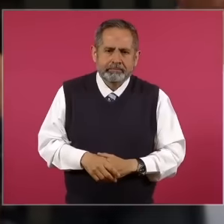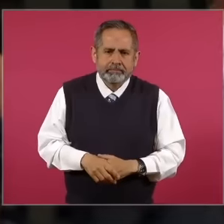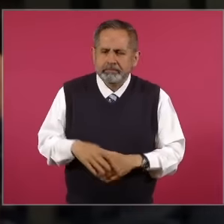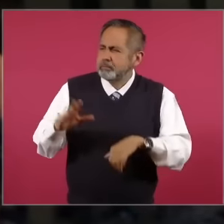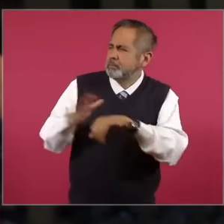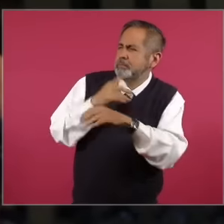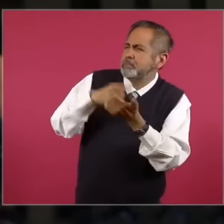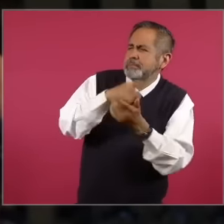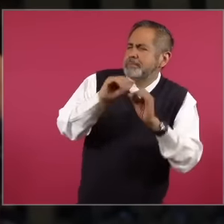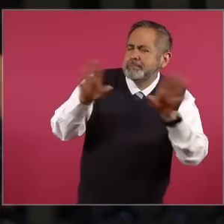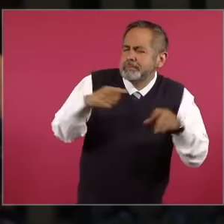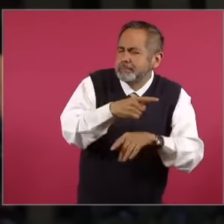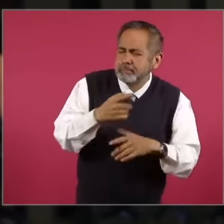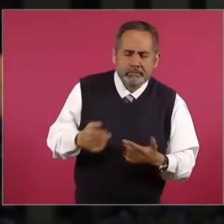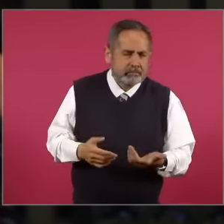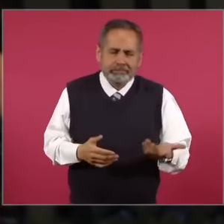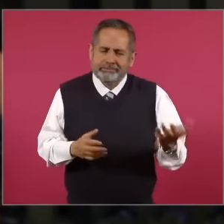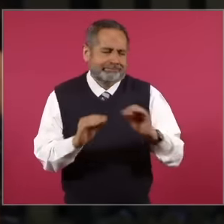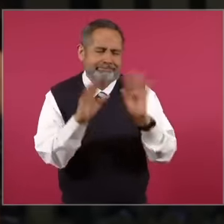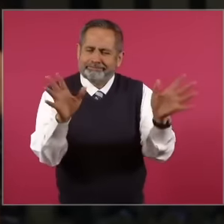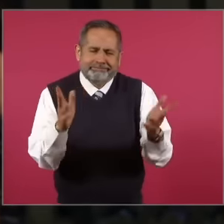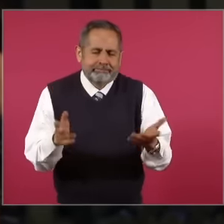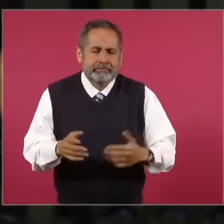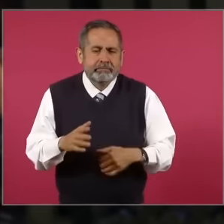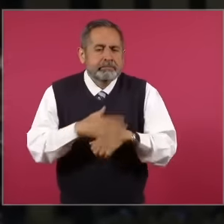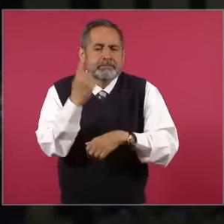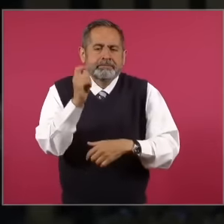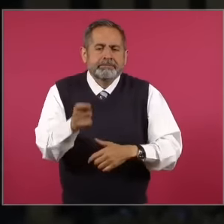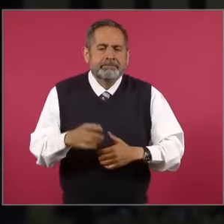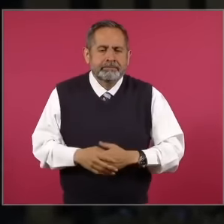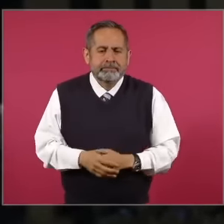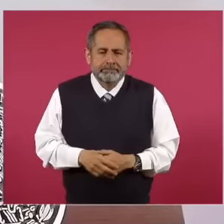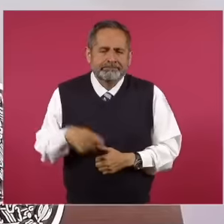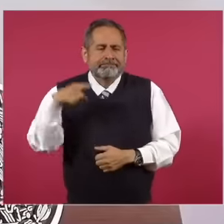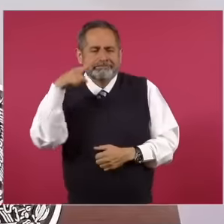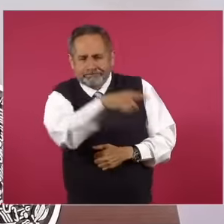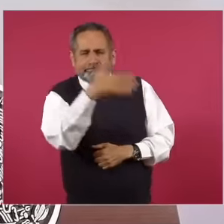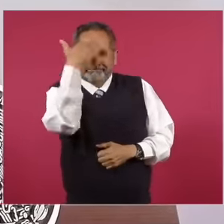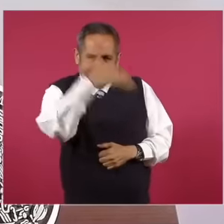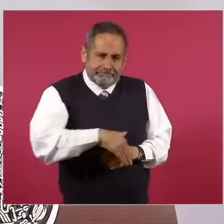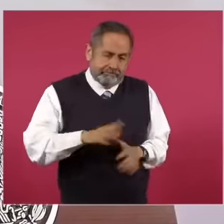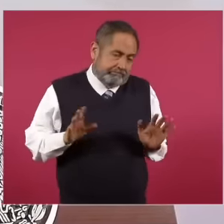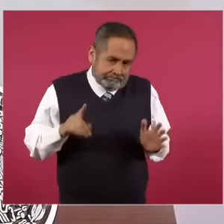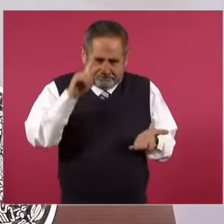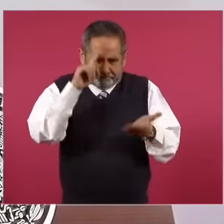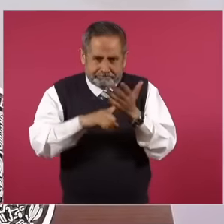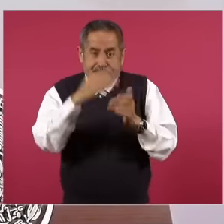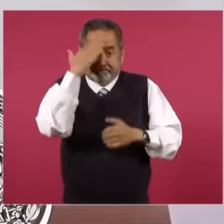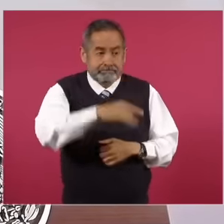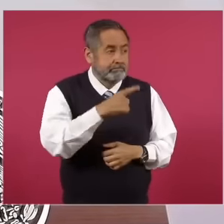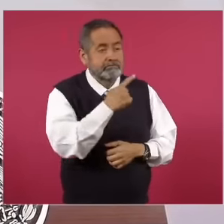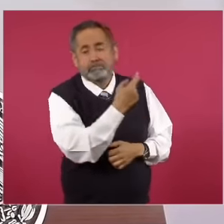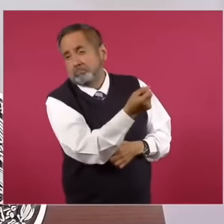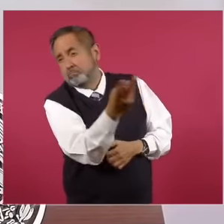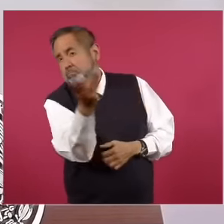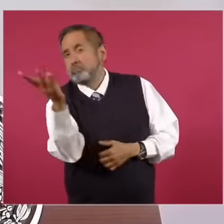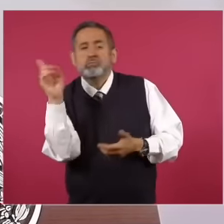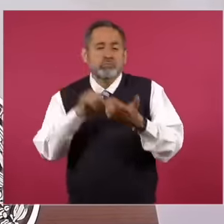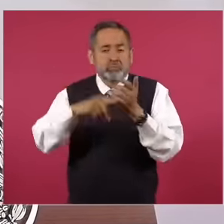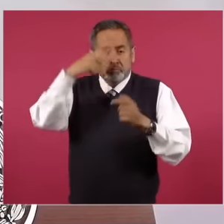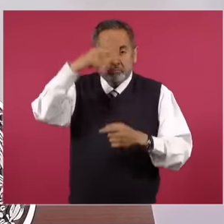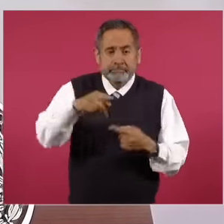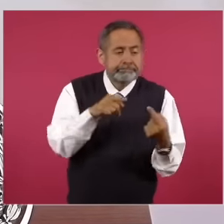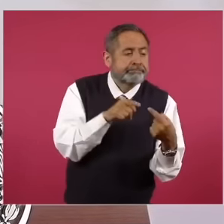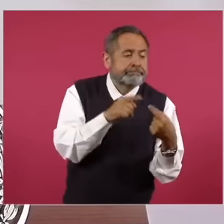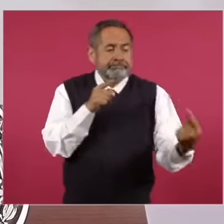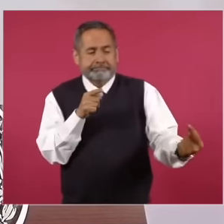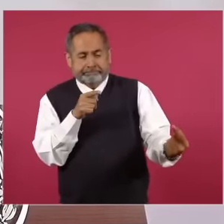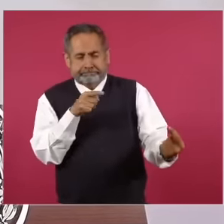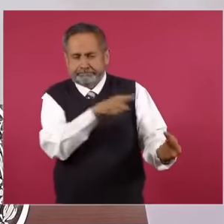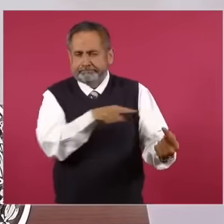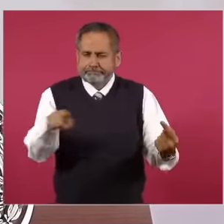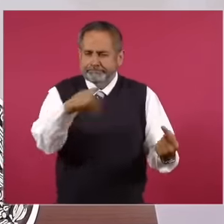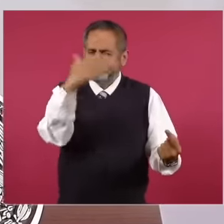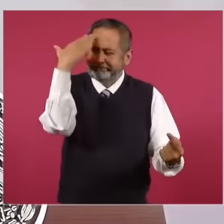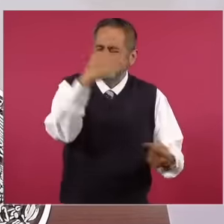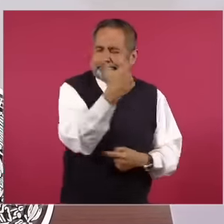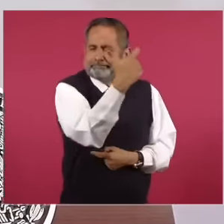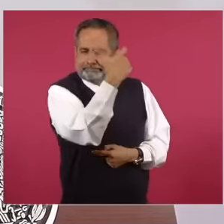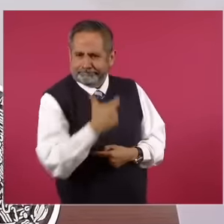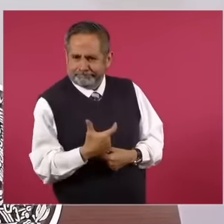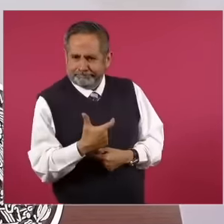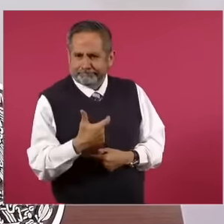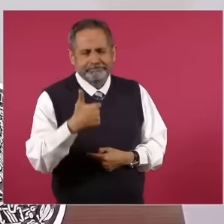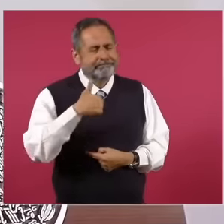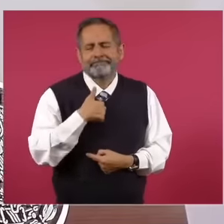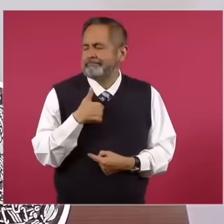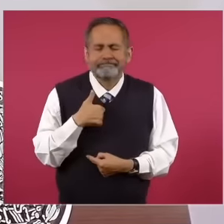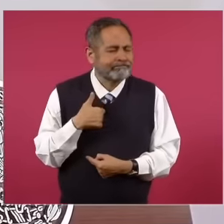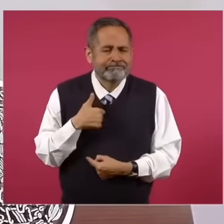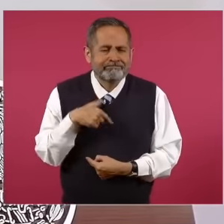because he knows I believe, like many Mexicans, because even my adversaries know me that I